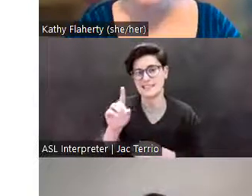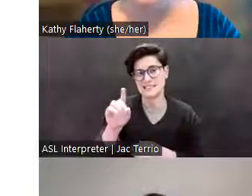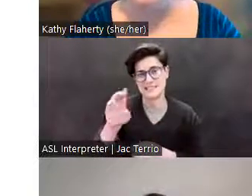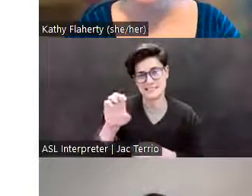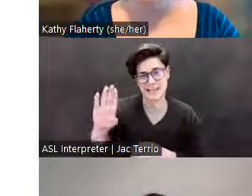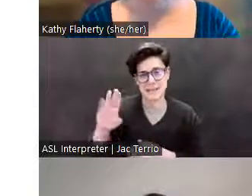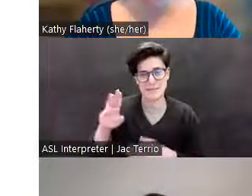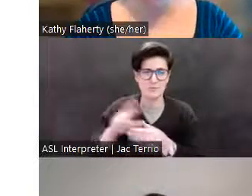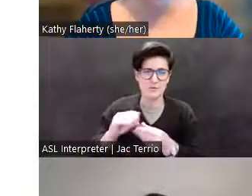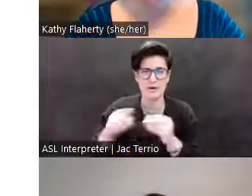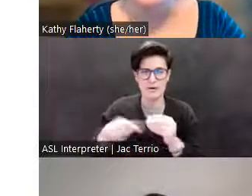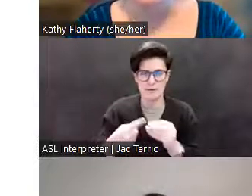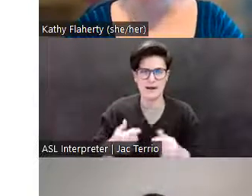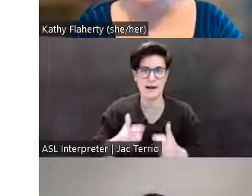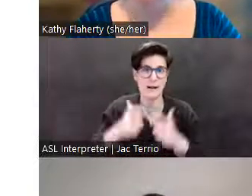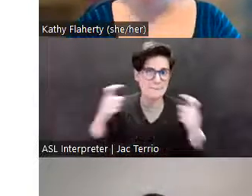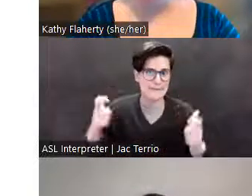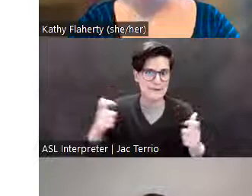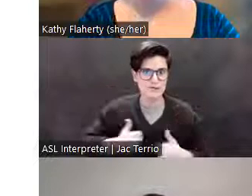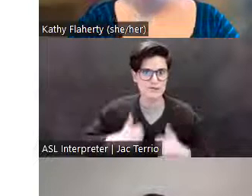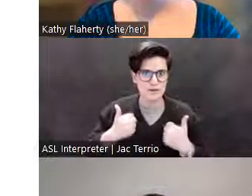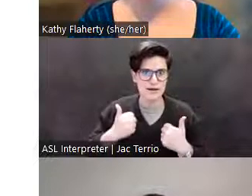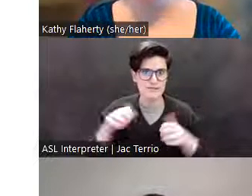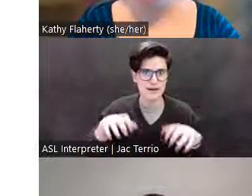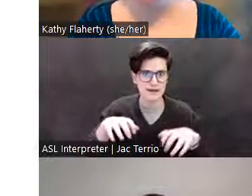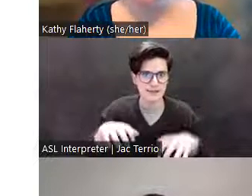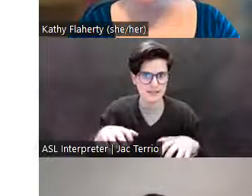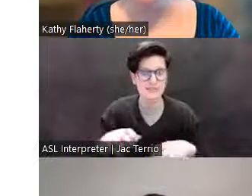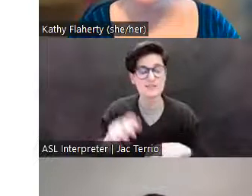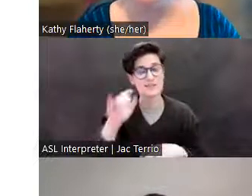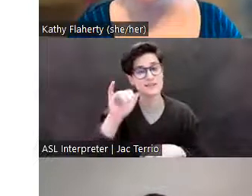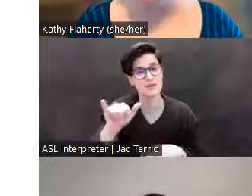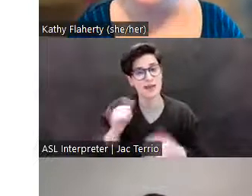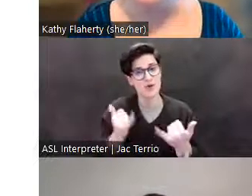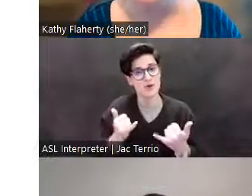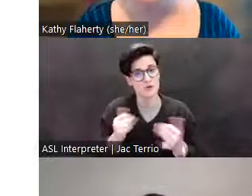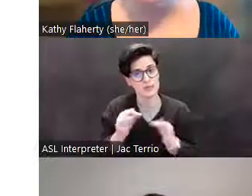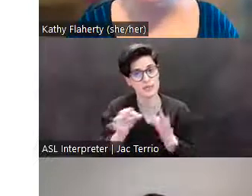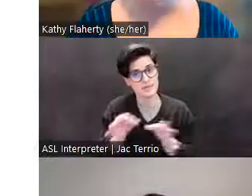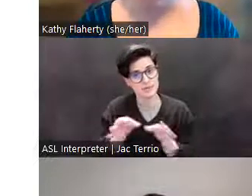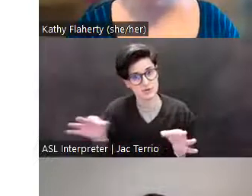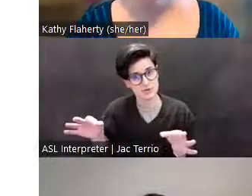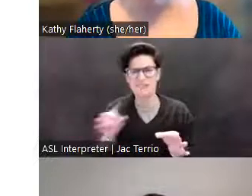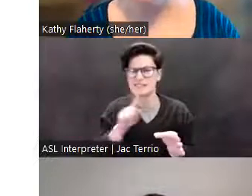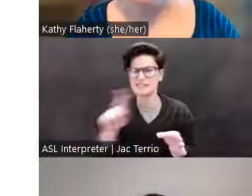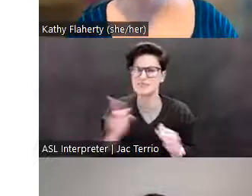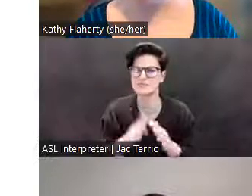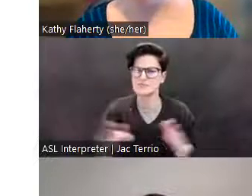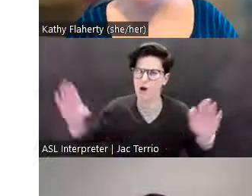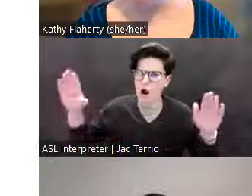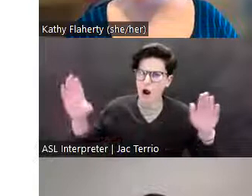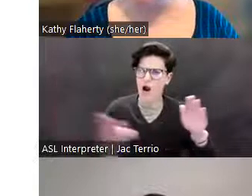definition is very, very broad, because it's all those activities, seeing, hearing, eating,